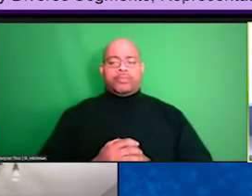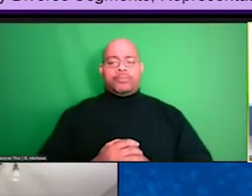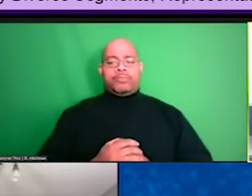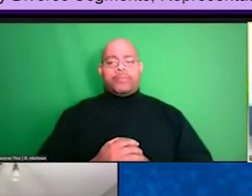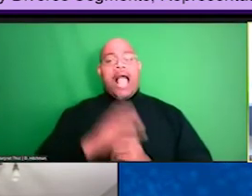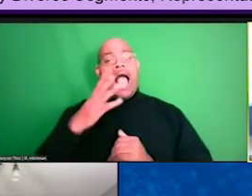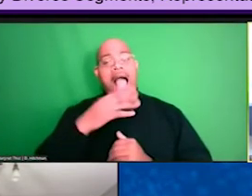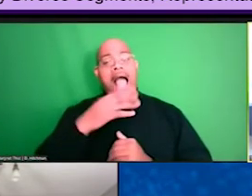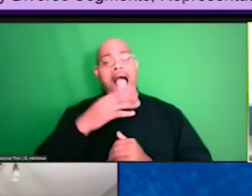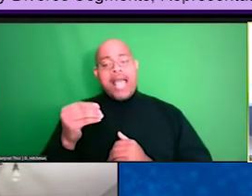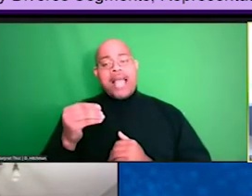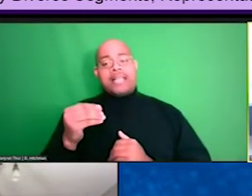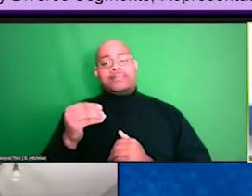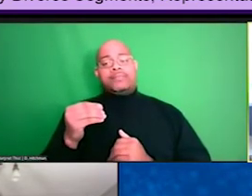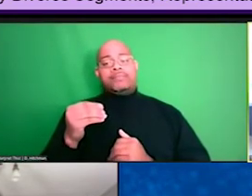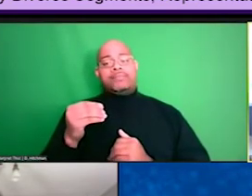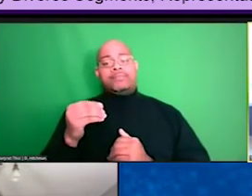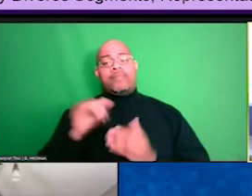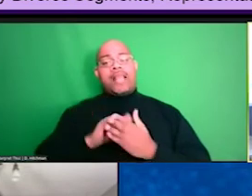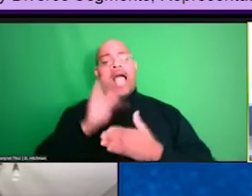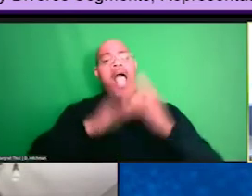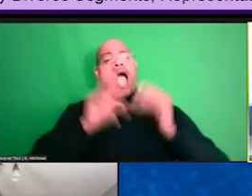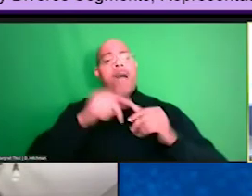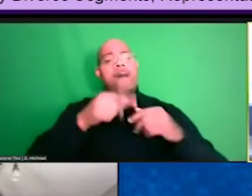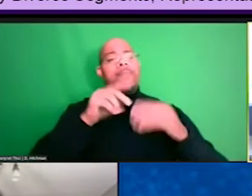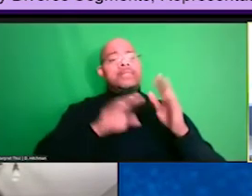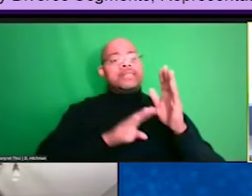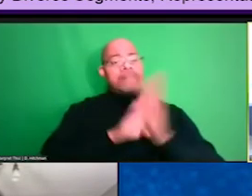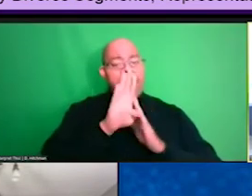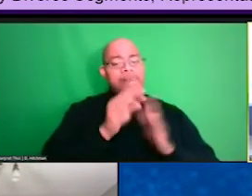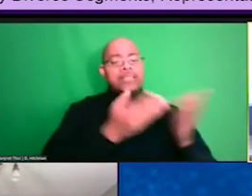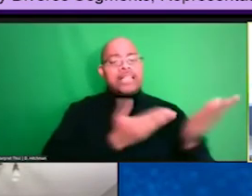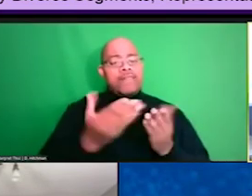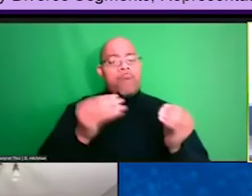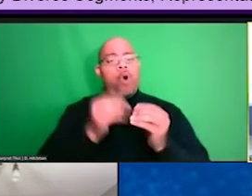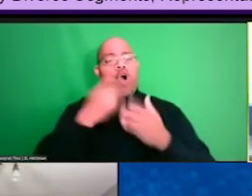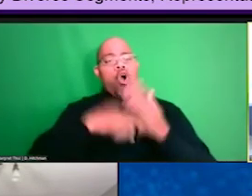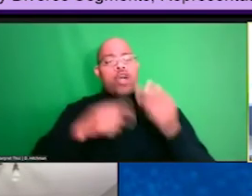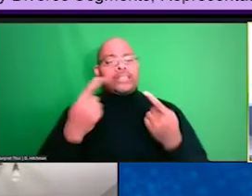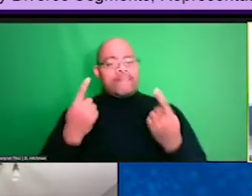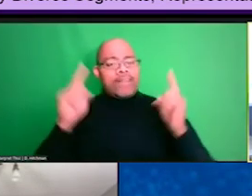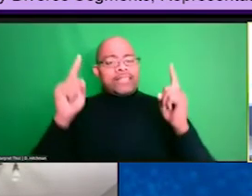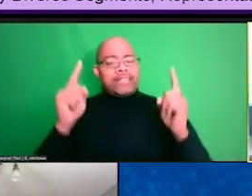ends up developing and delivering a more cost effective and more accessible product.